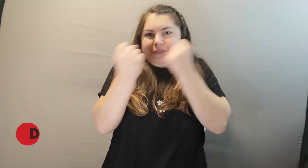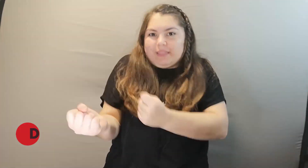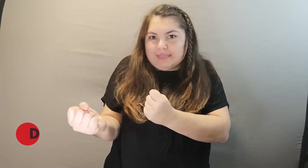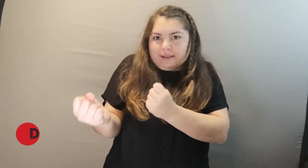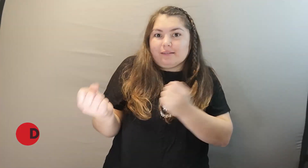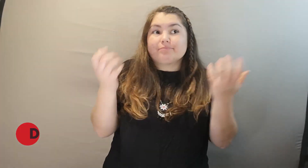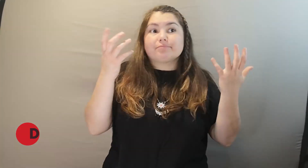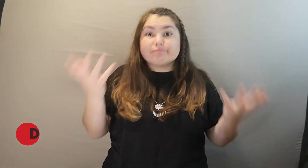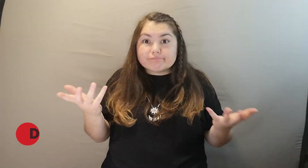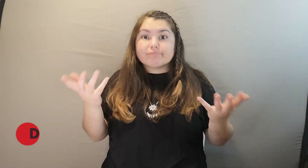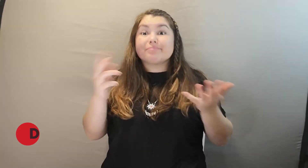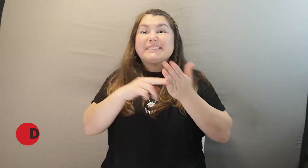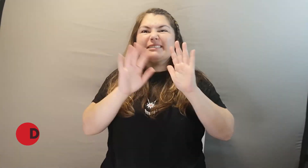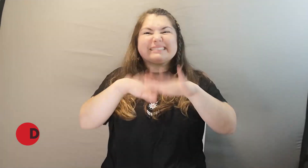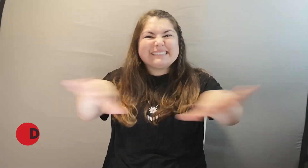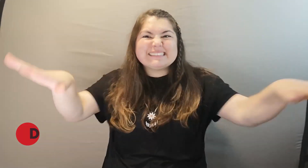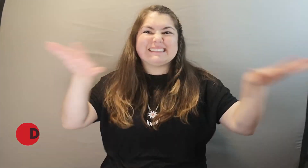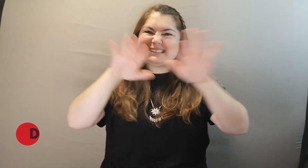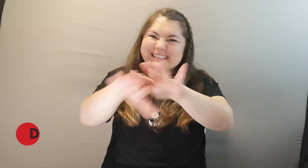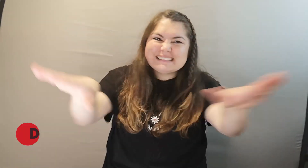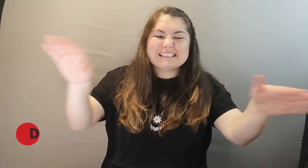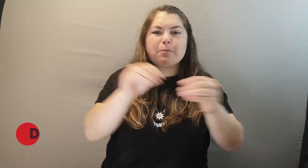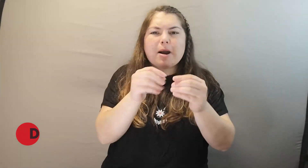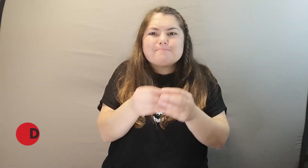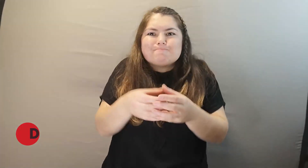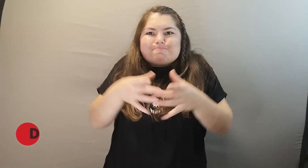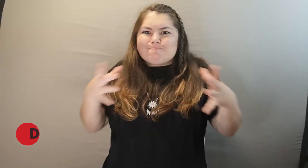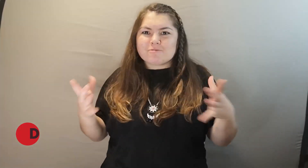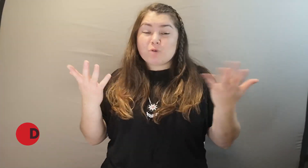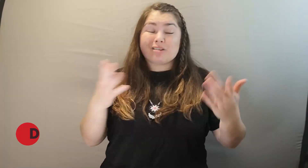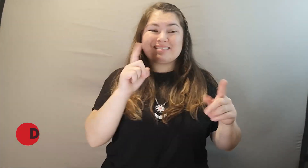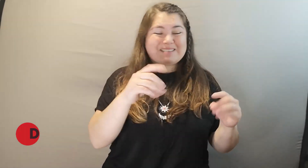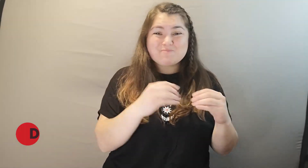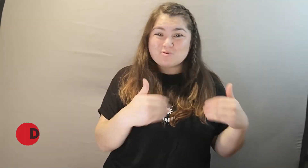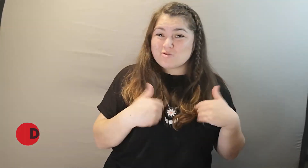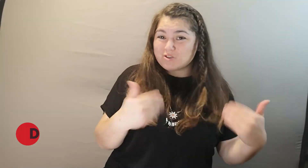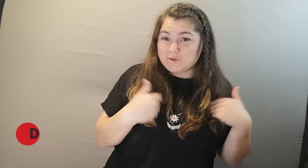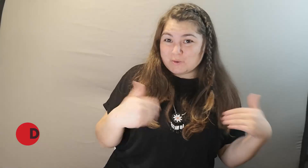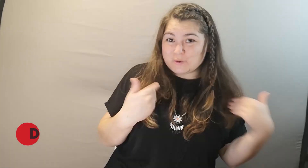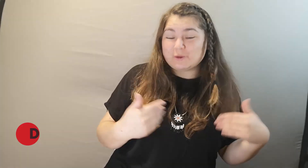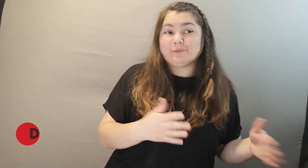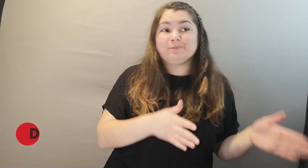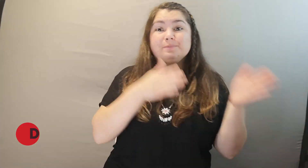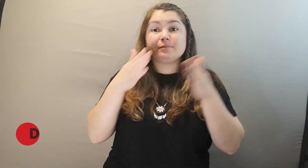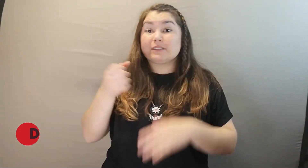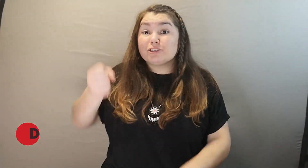to spread the word and grow.